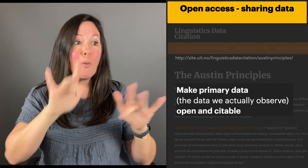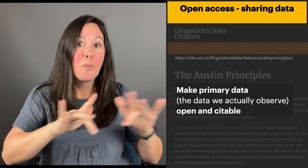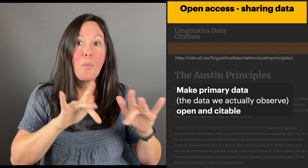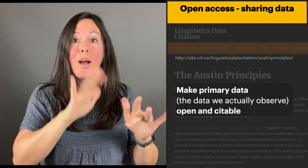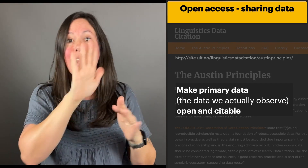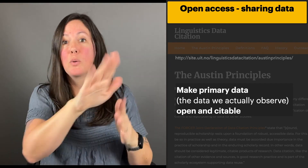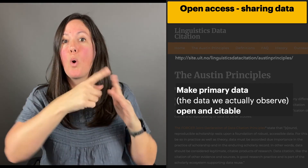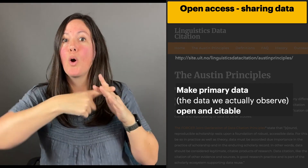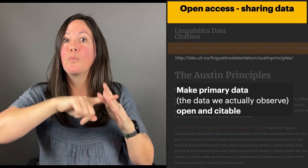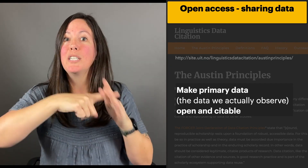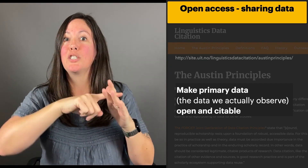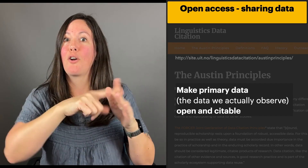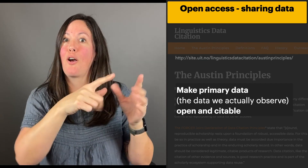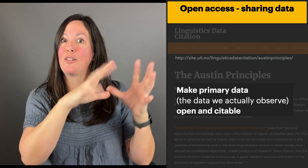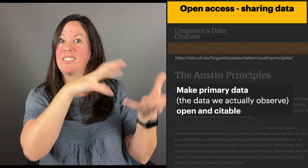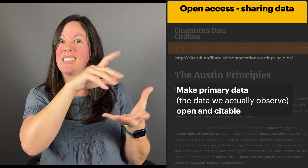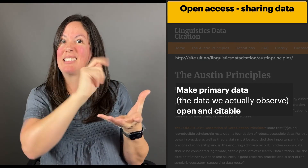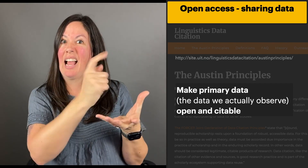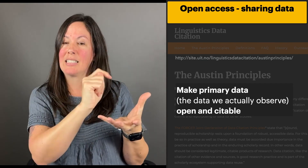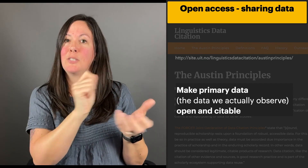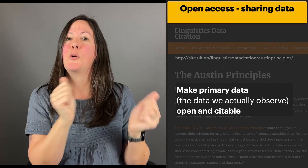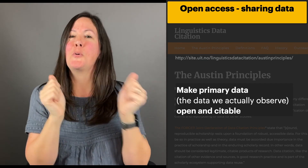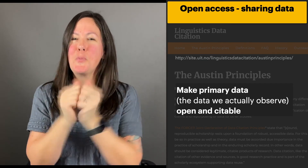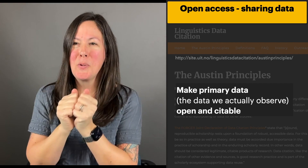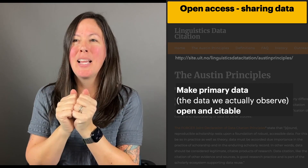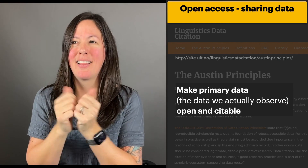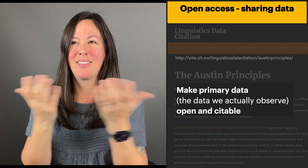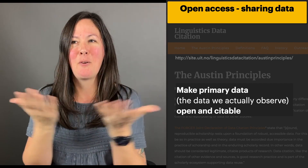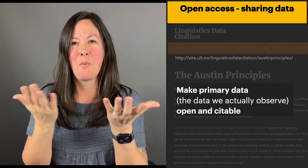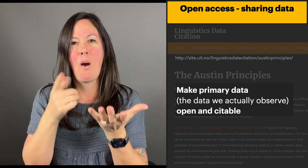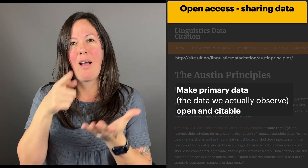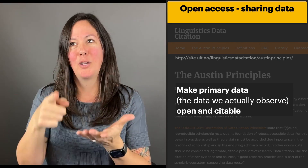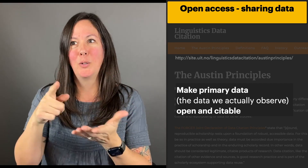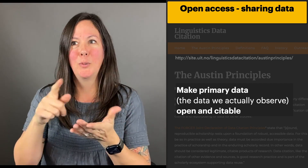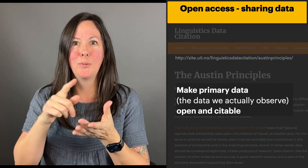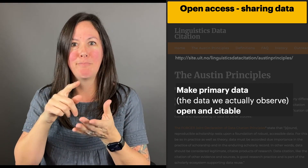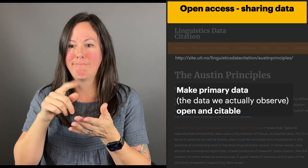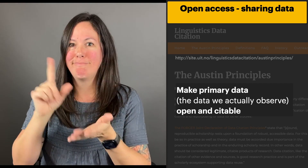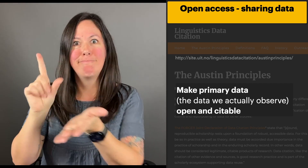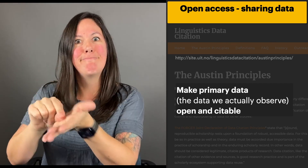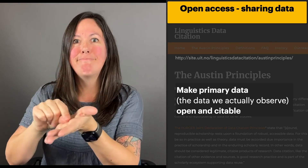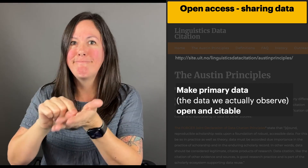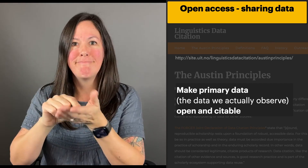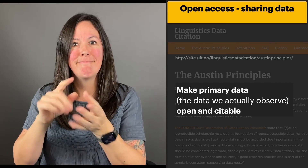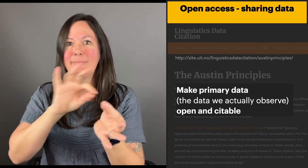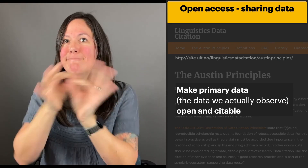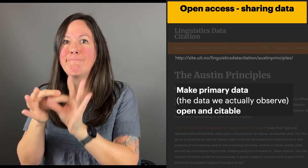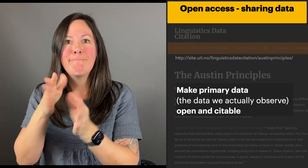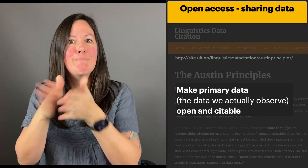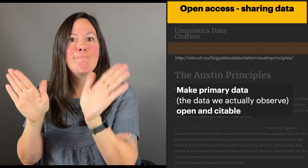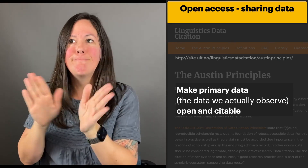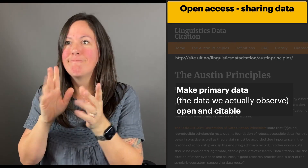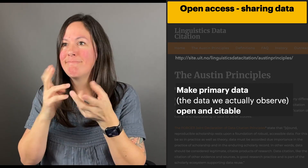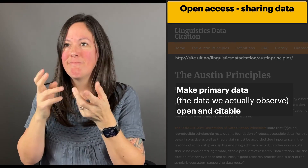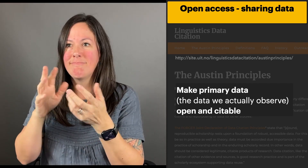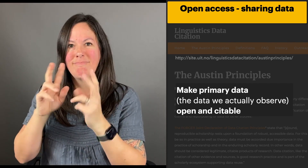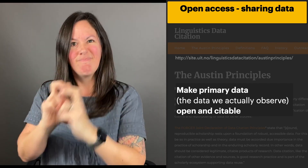that the primary data is linked so linking to your videos linking to your original sound recordings so that the